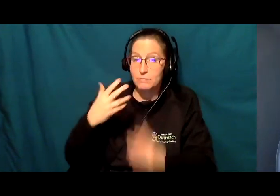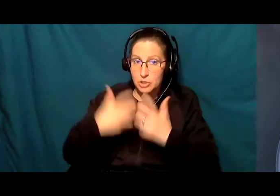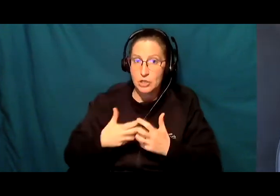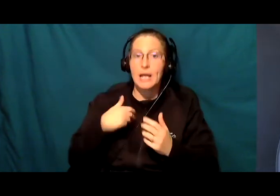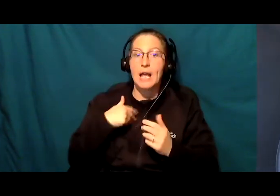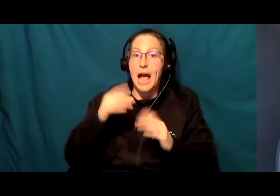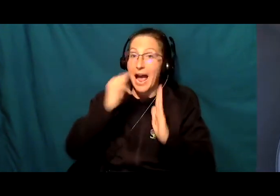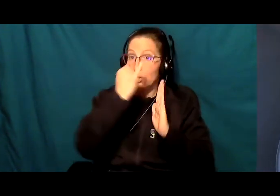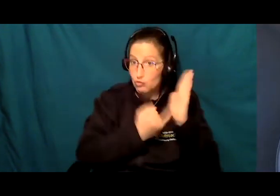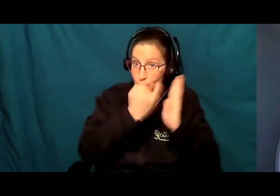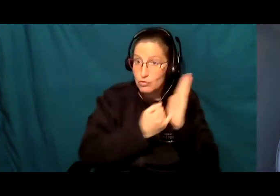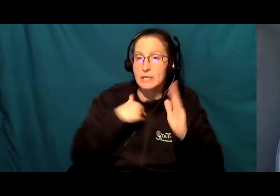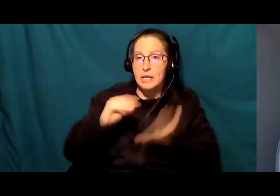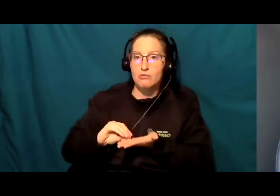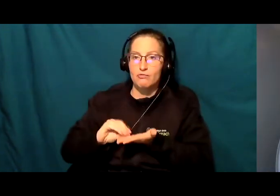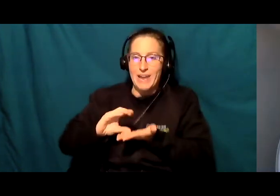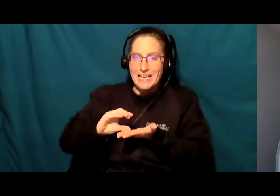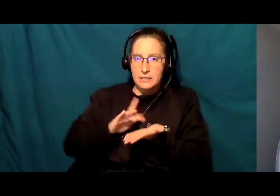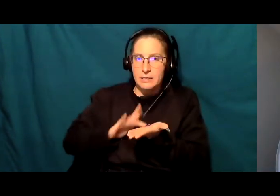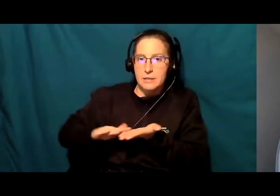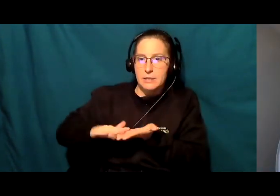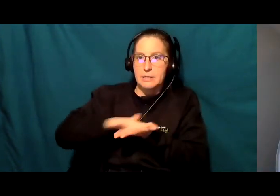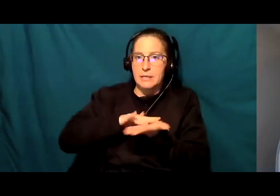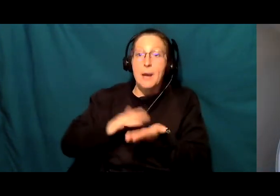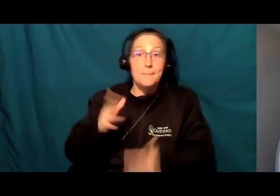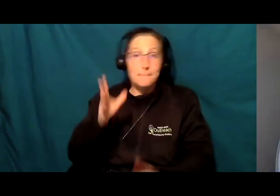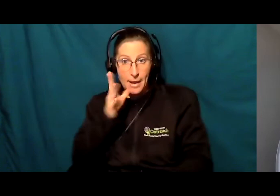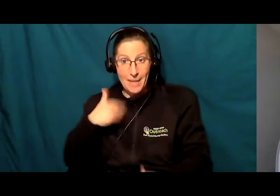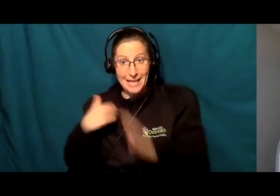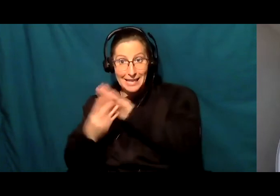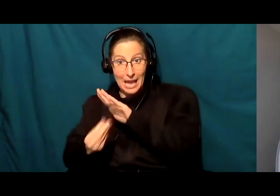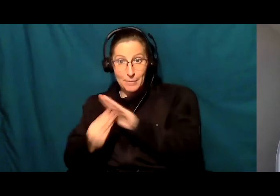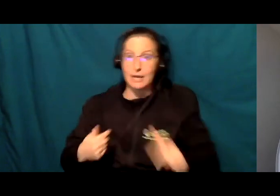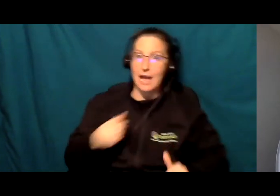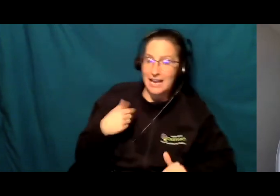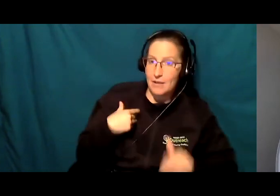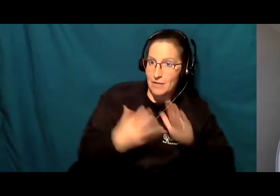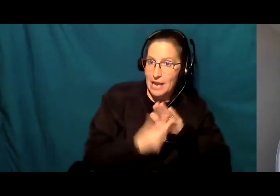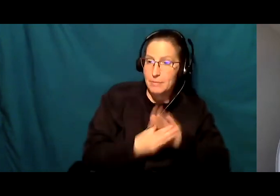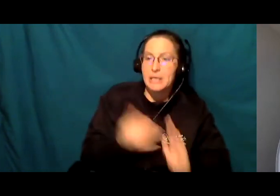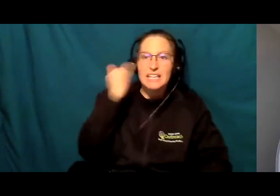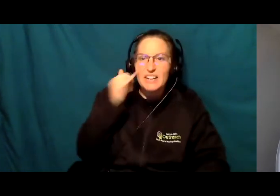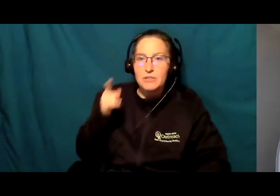And I gave her mom a copy, and me a copy. And when she starts getting frustrated, instead of saying,